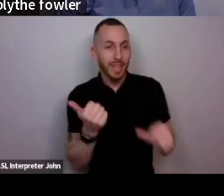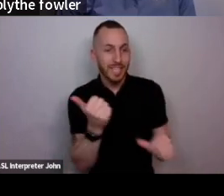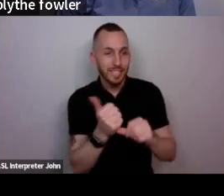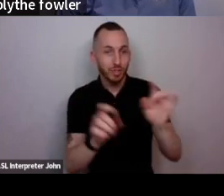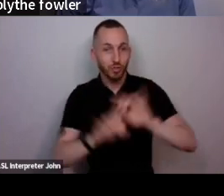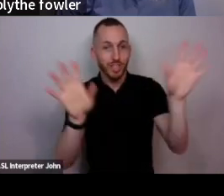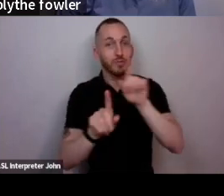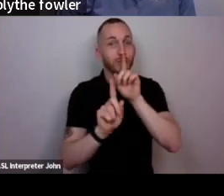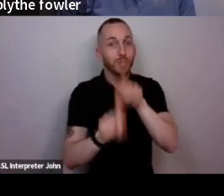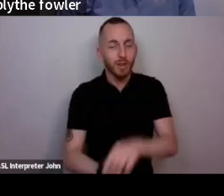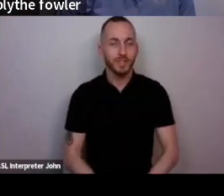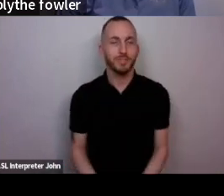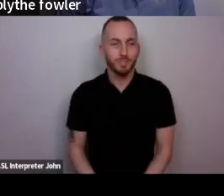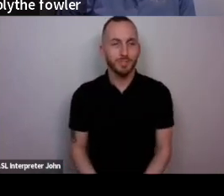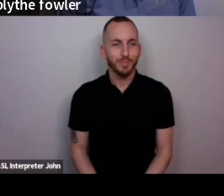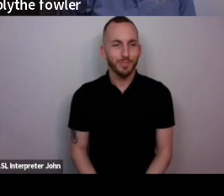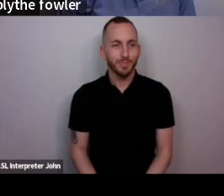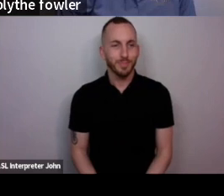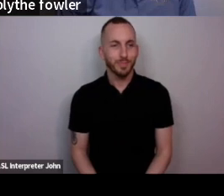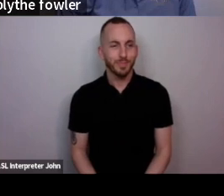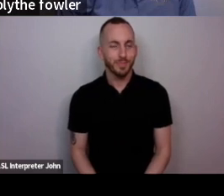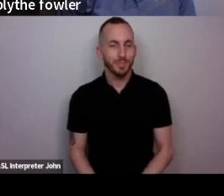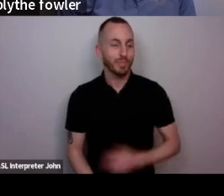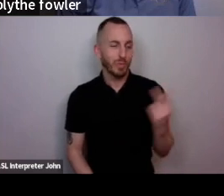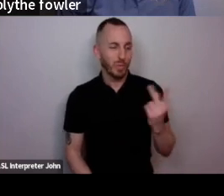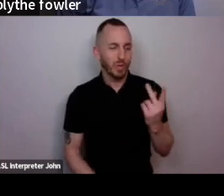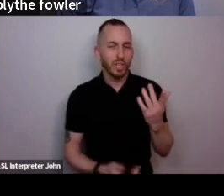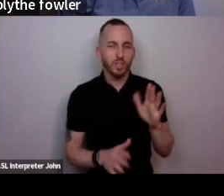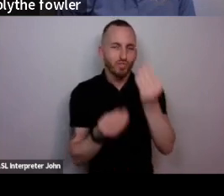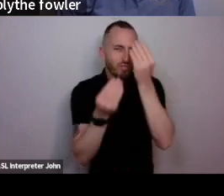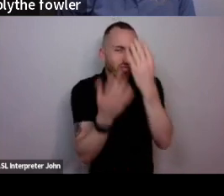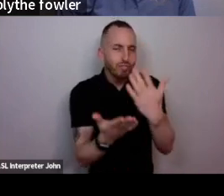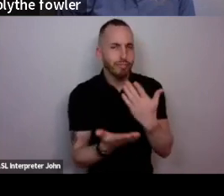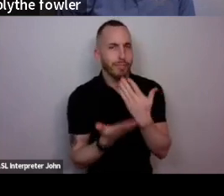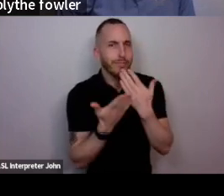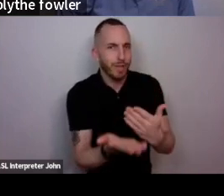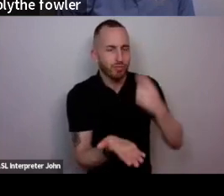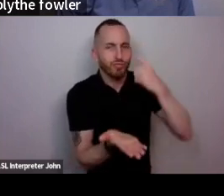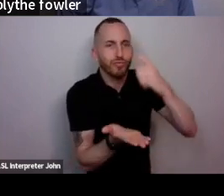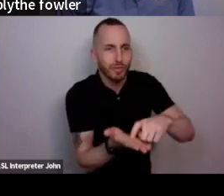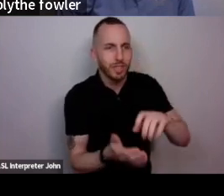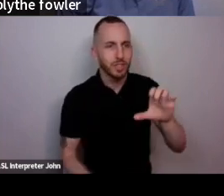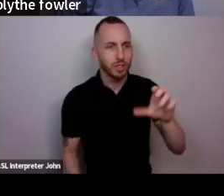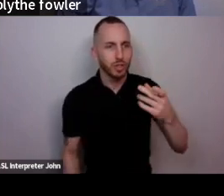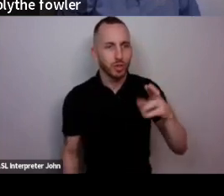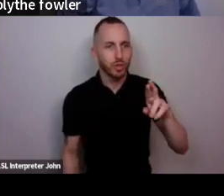We offer our special recognition and appreciation to Christian Burgess and Vibrant Emotional Health